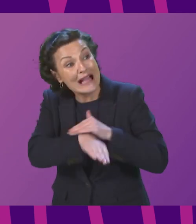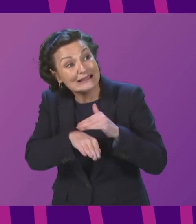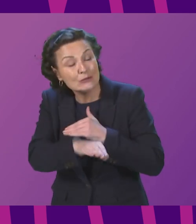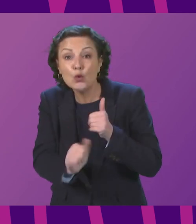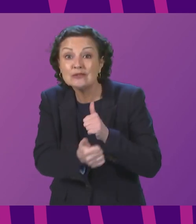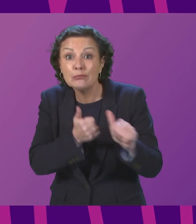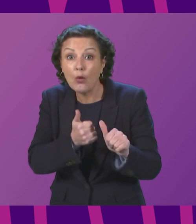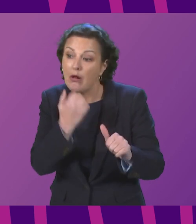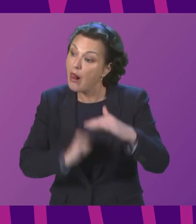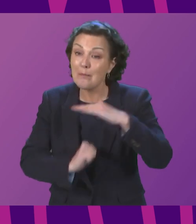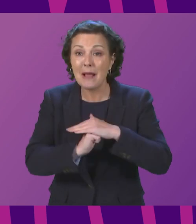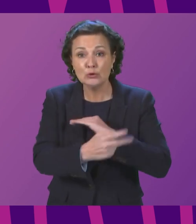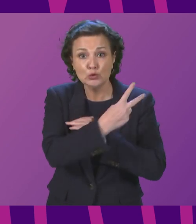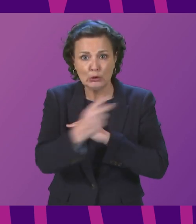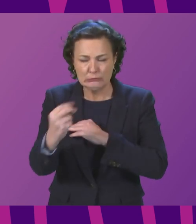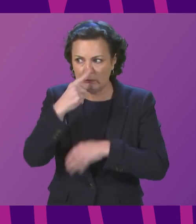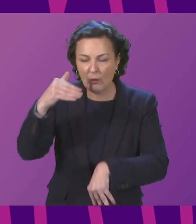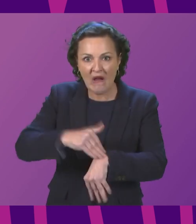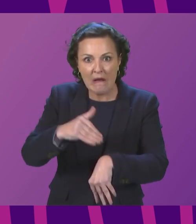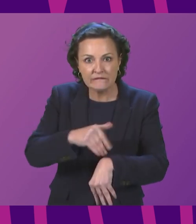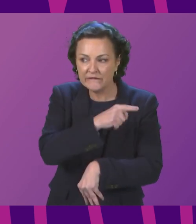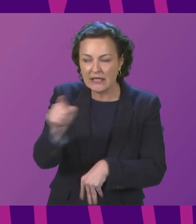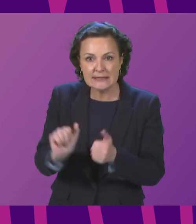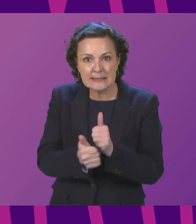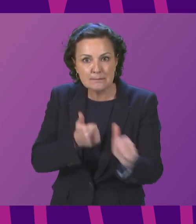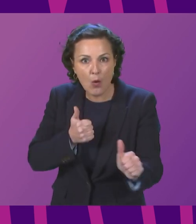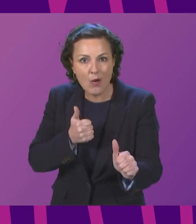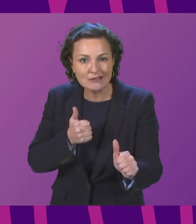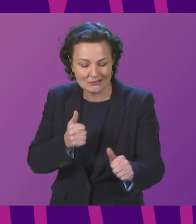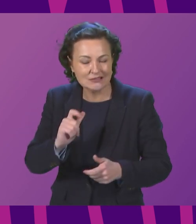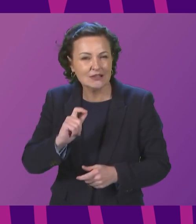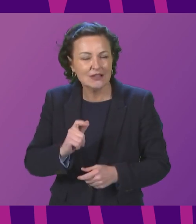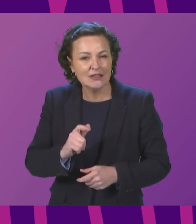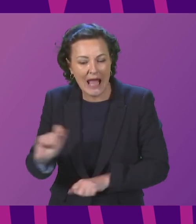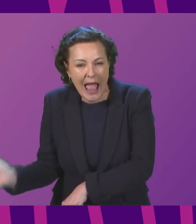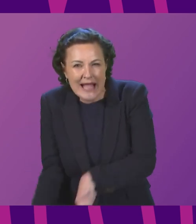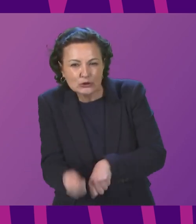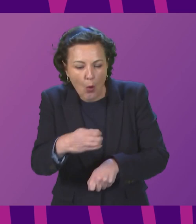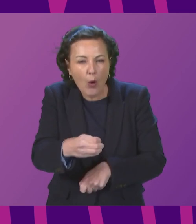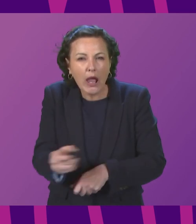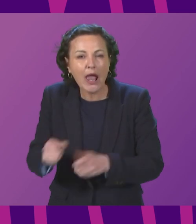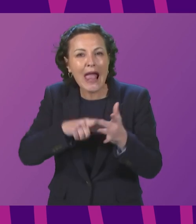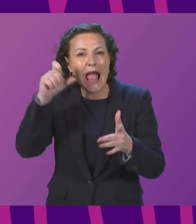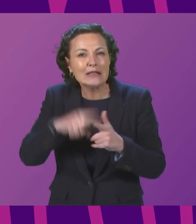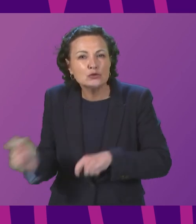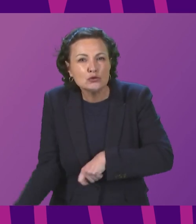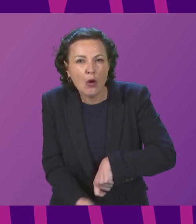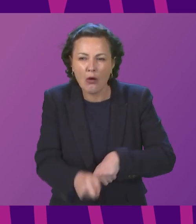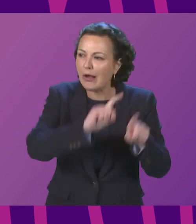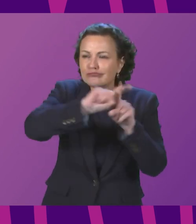impacting on revenue from ticket sales for sports including ice hockey, netball and basketball. That includes the Dundee Stars, which is a professional ice hockey club in my constituency.